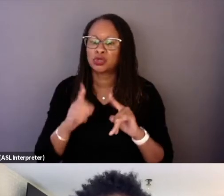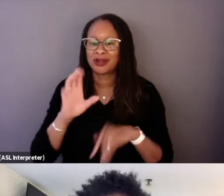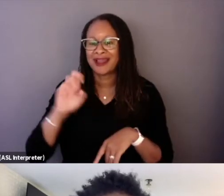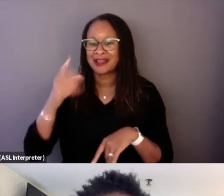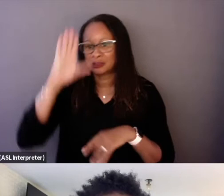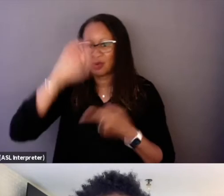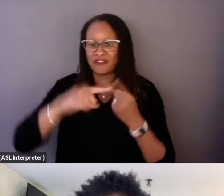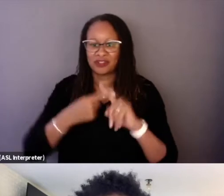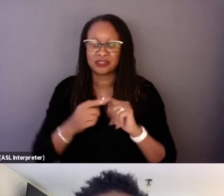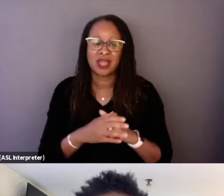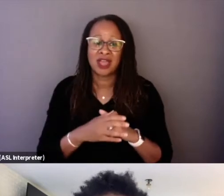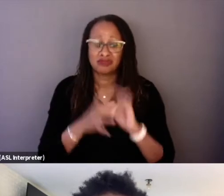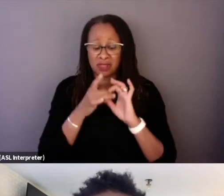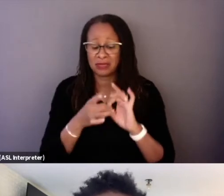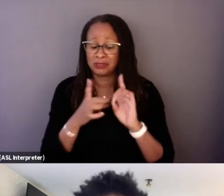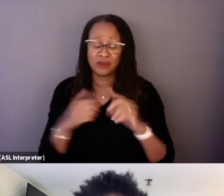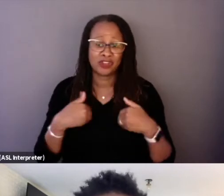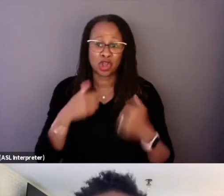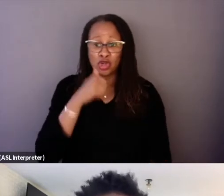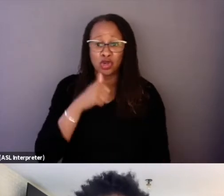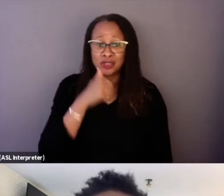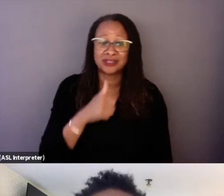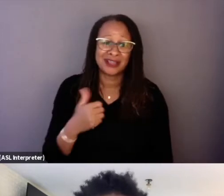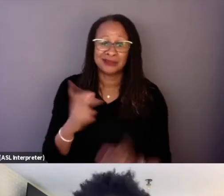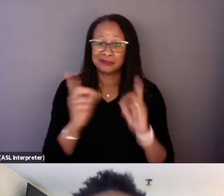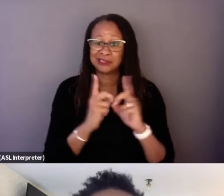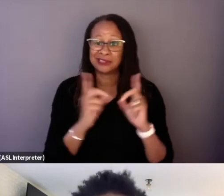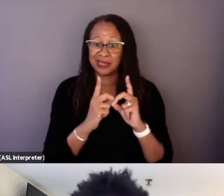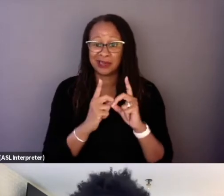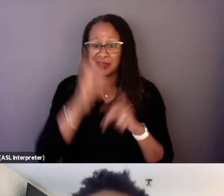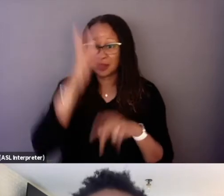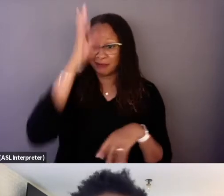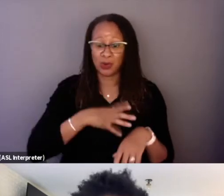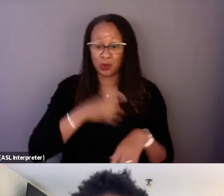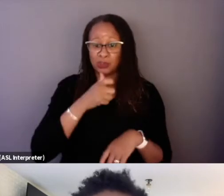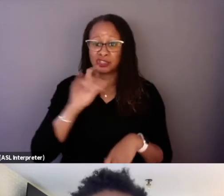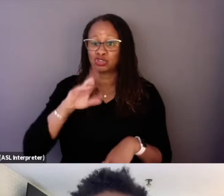of a young girl who dated some guys that were jerks, you know? And wasn't the right guy for her.